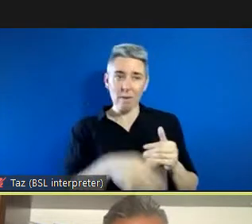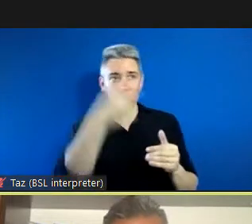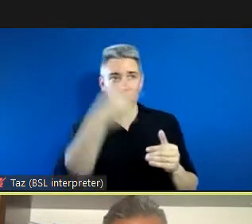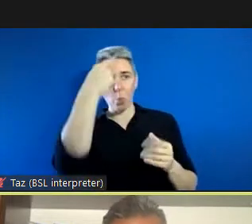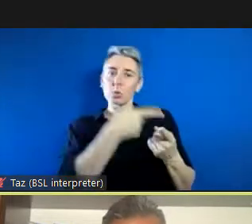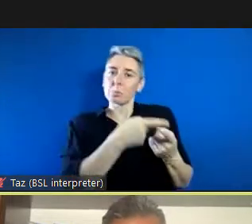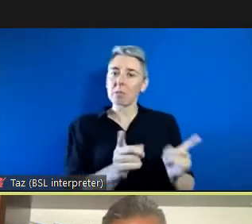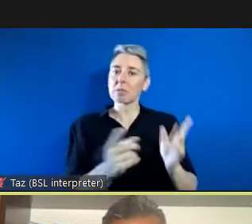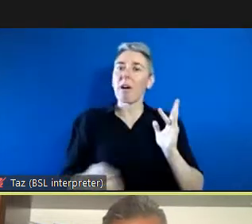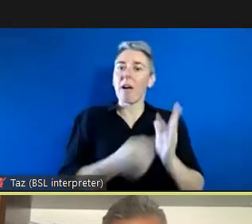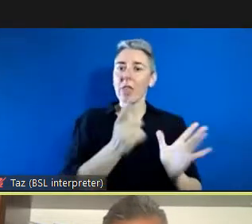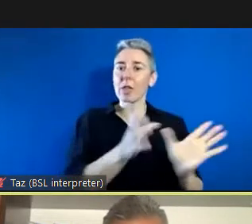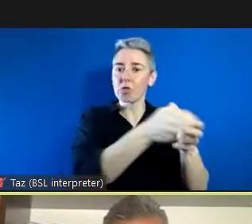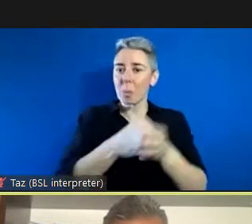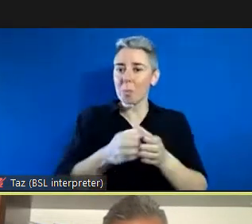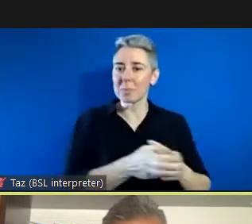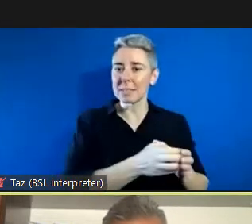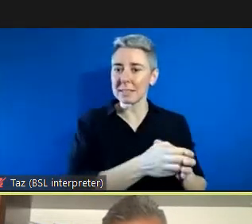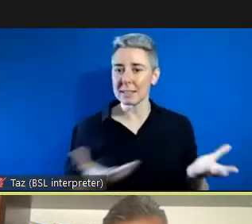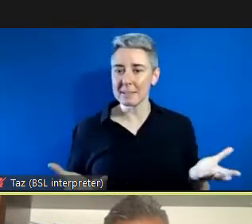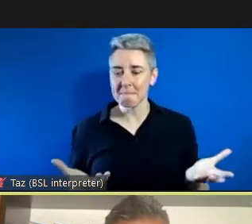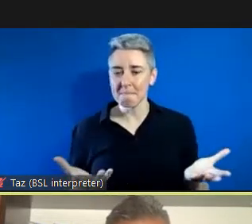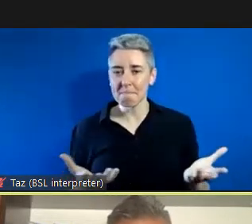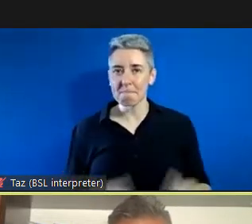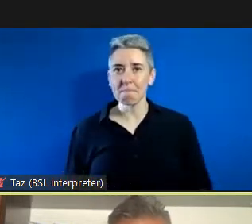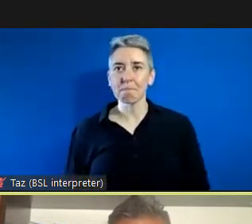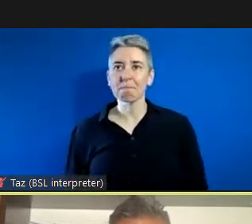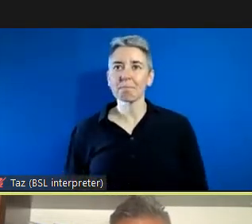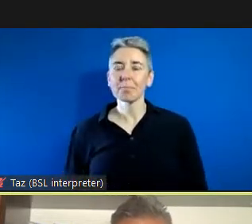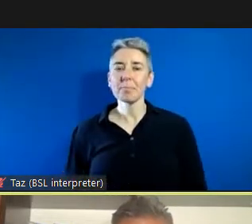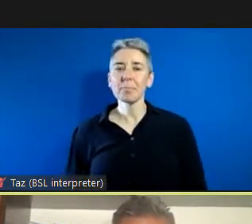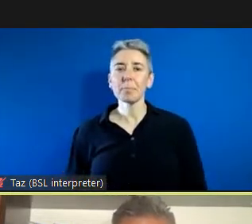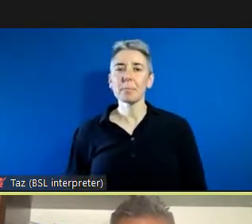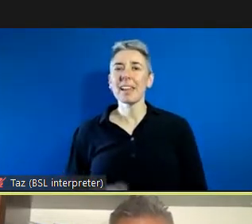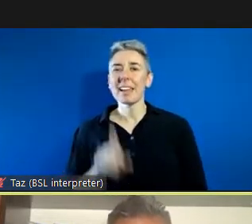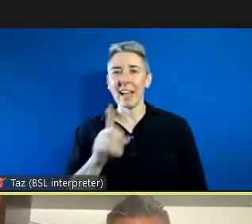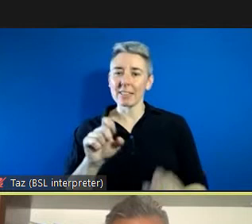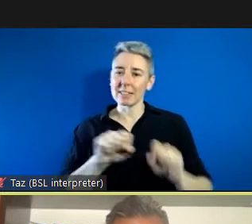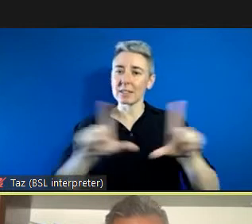is really about a slide that I just like to share with people and just say look to inclusion moves